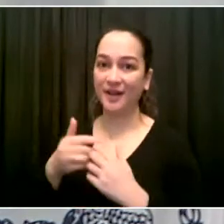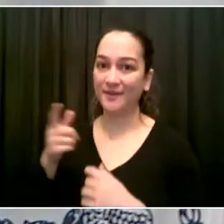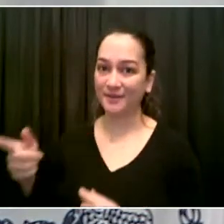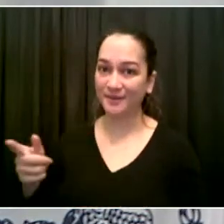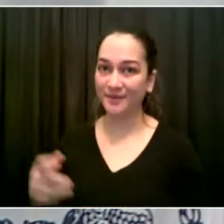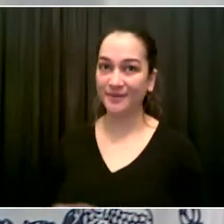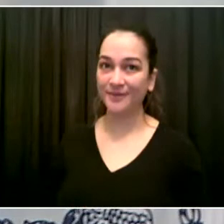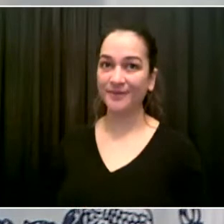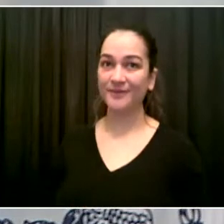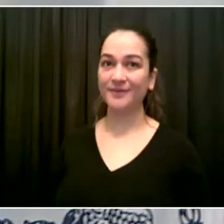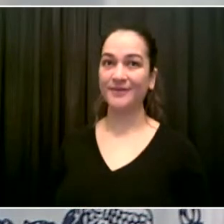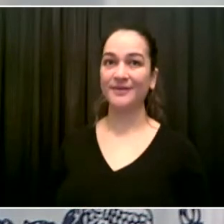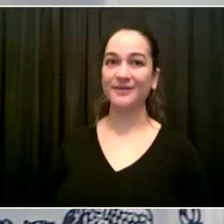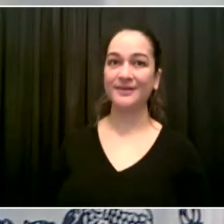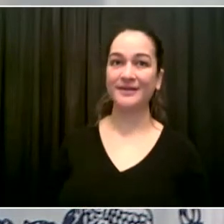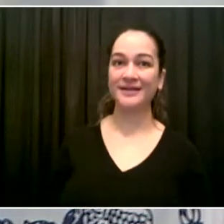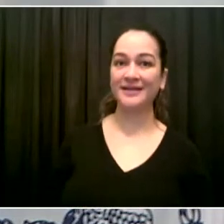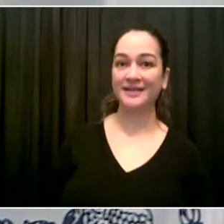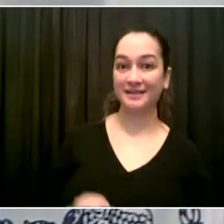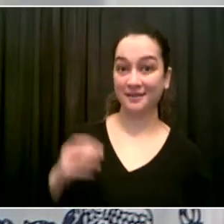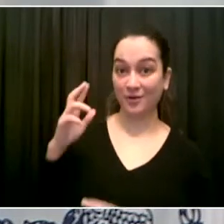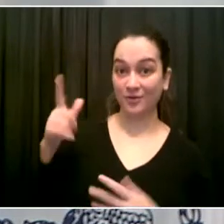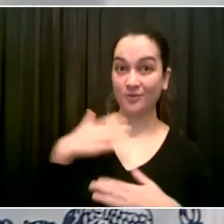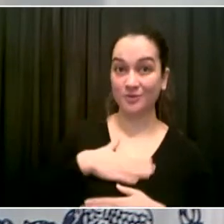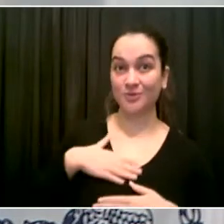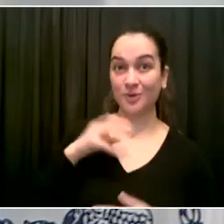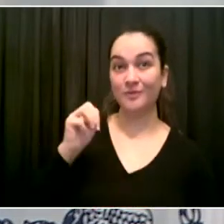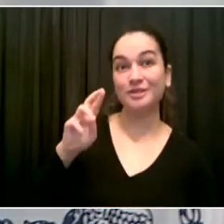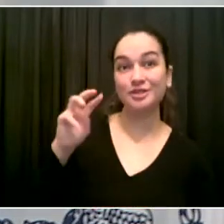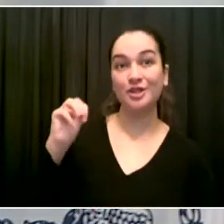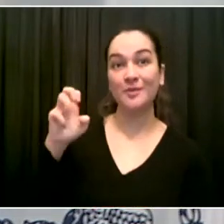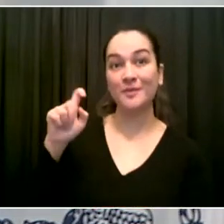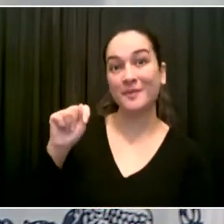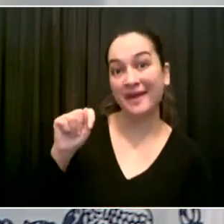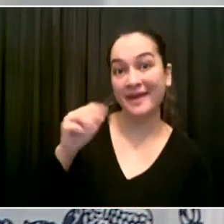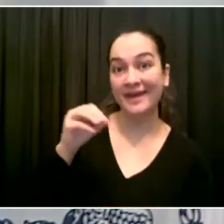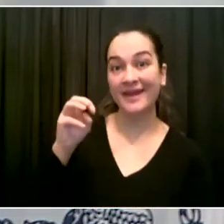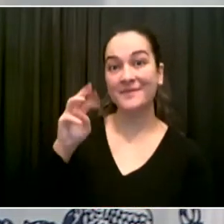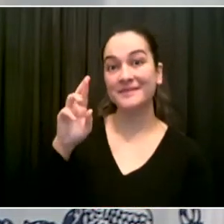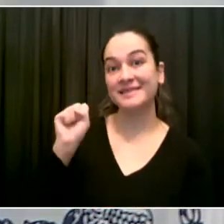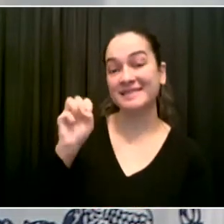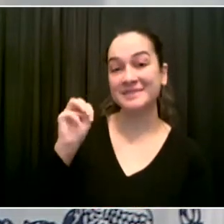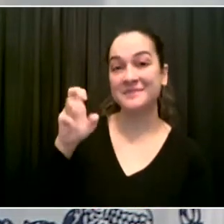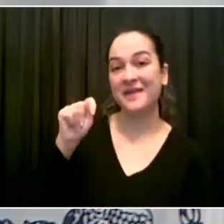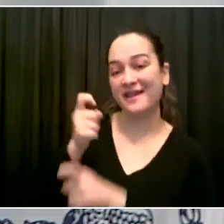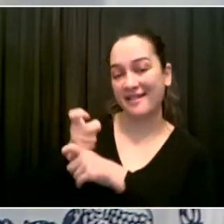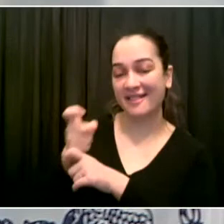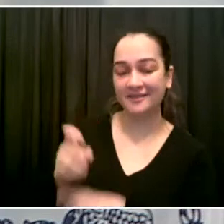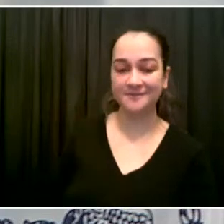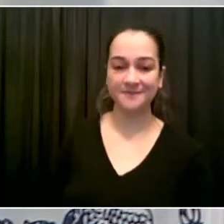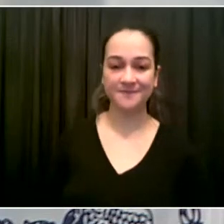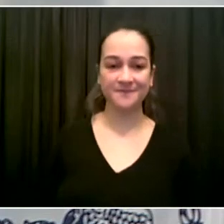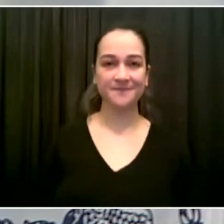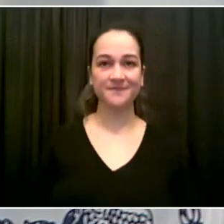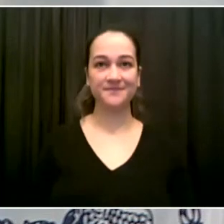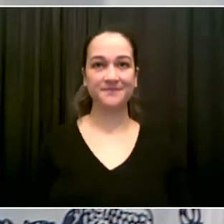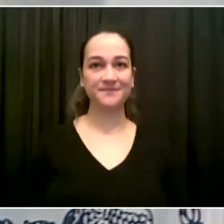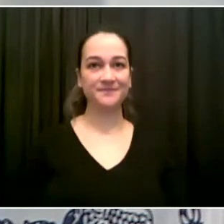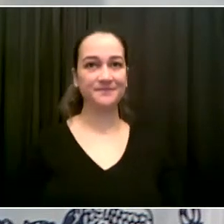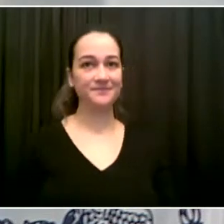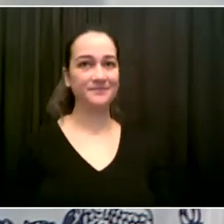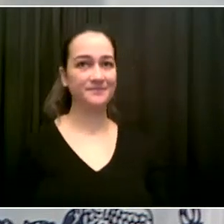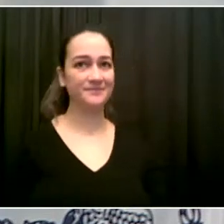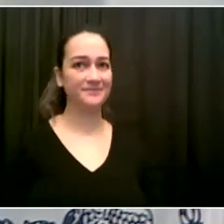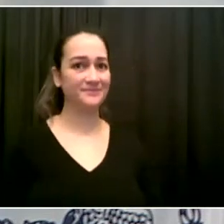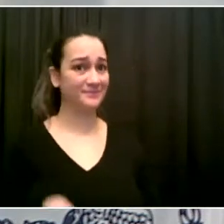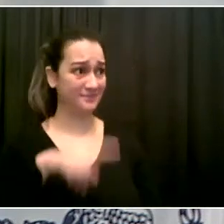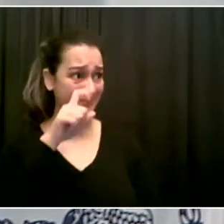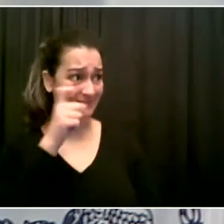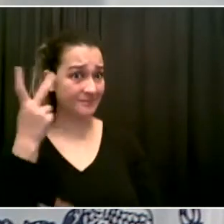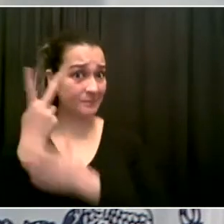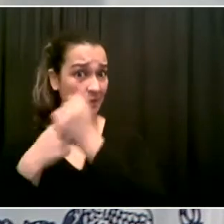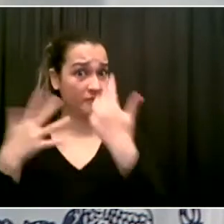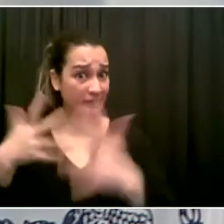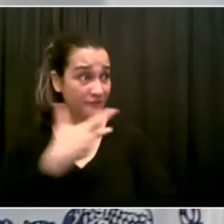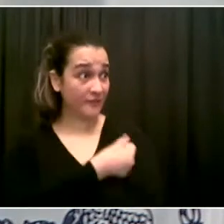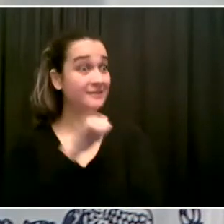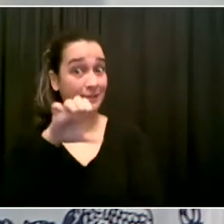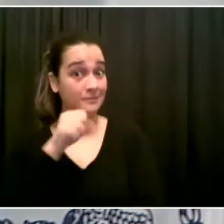MRMR. MAYOR?